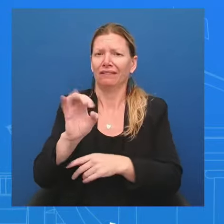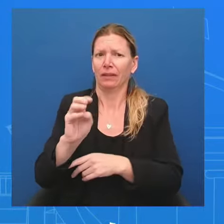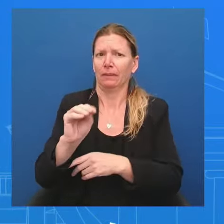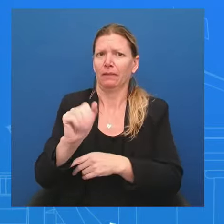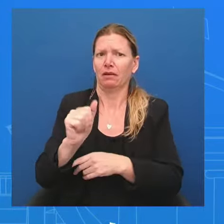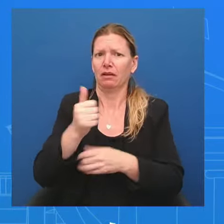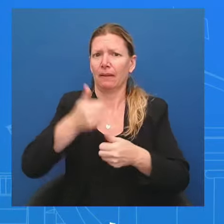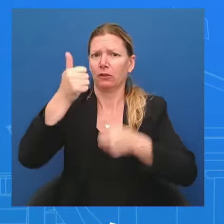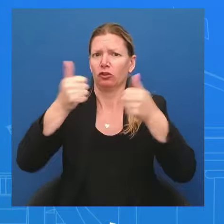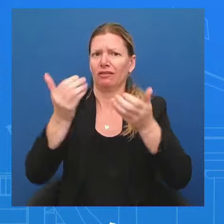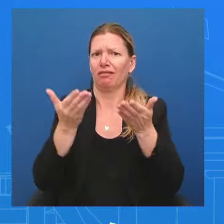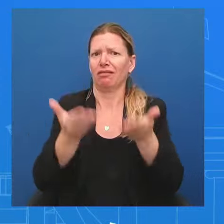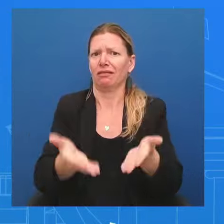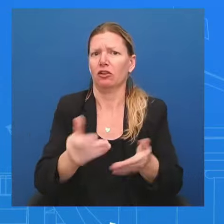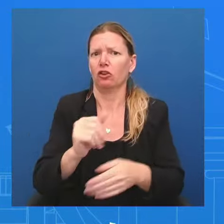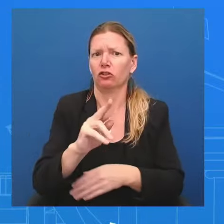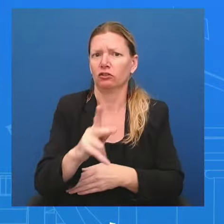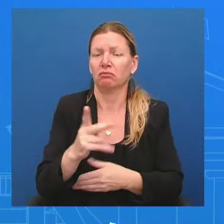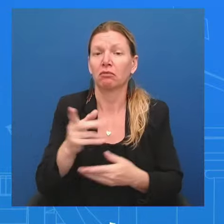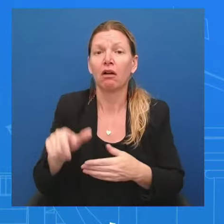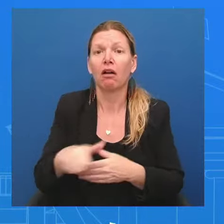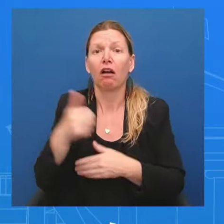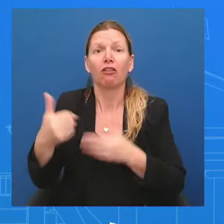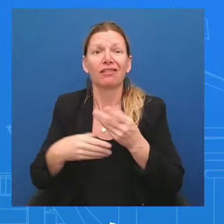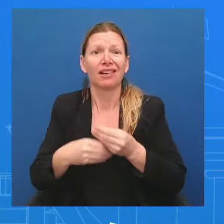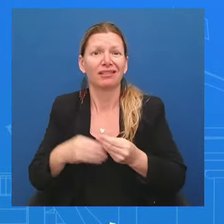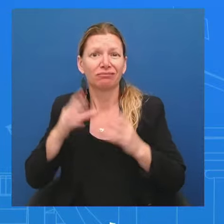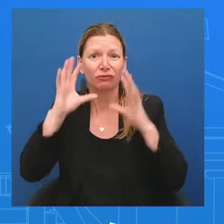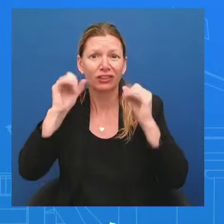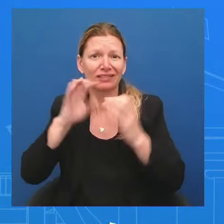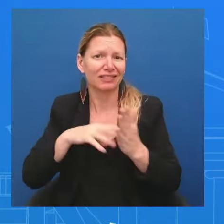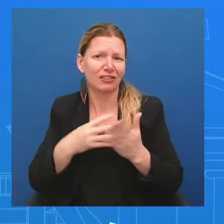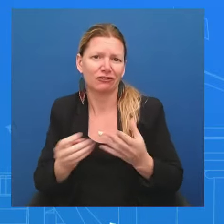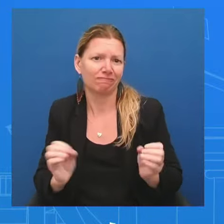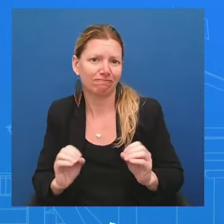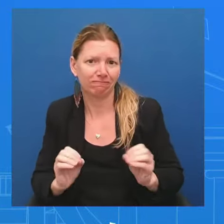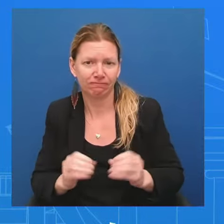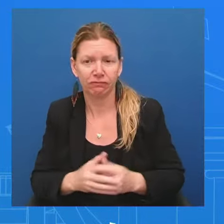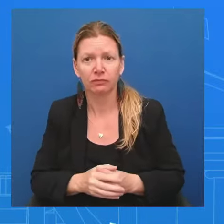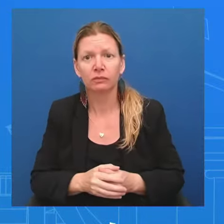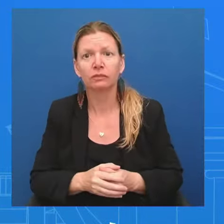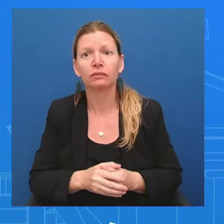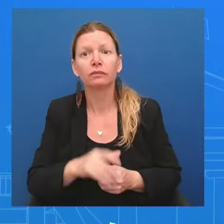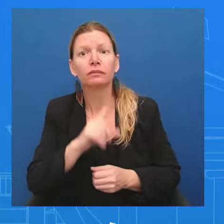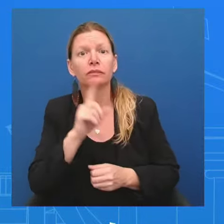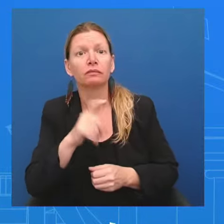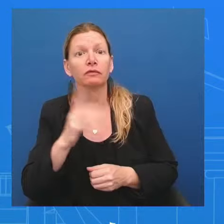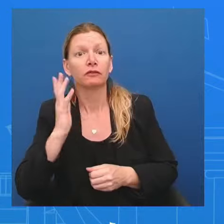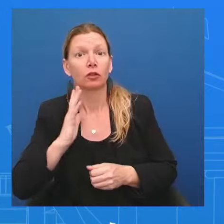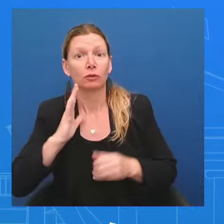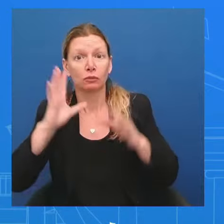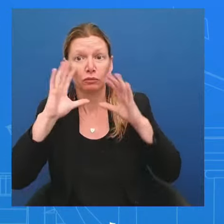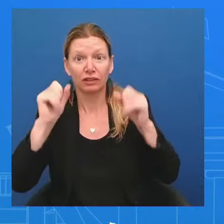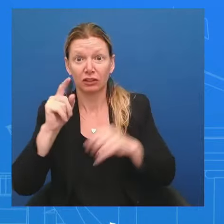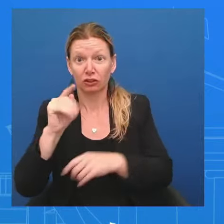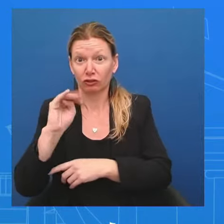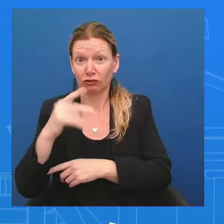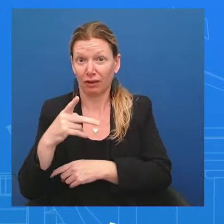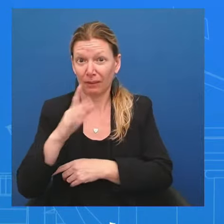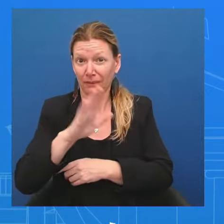The Press: And if the former president's trial is coming to an end and there should be a verdict maybe in a matter of days,